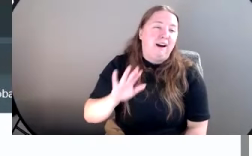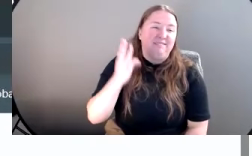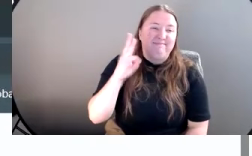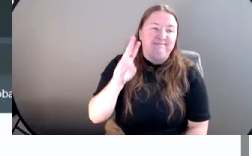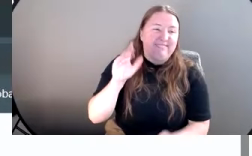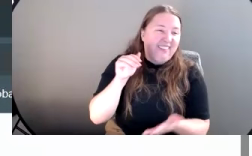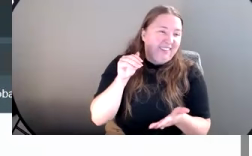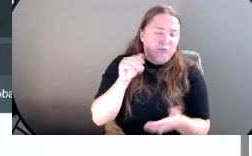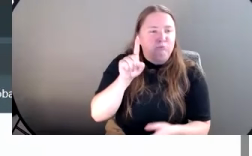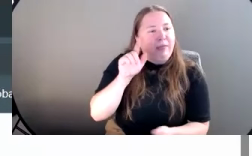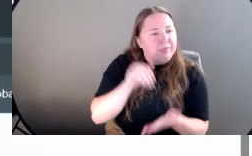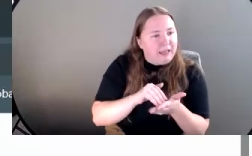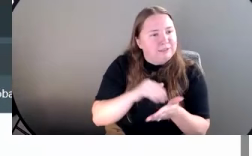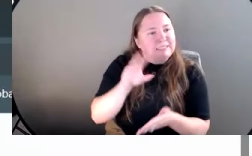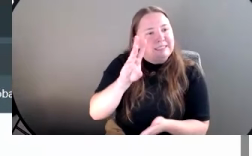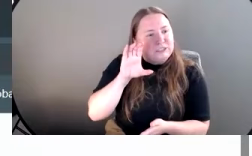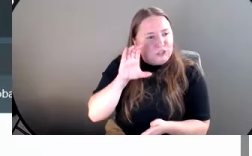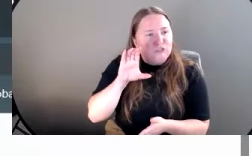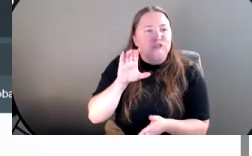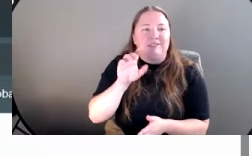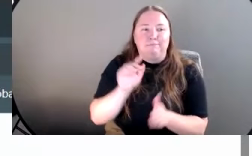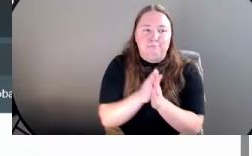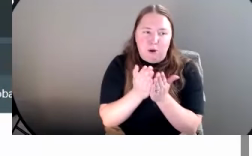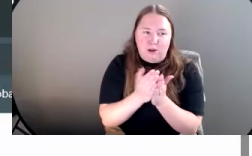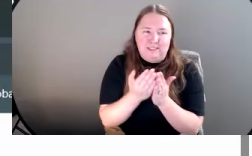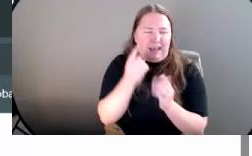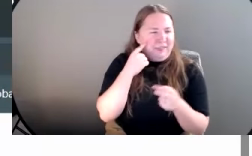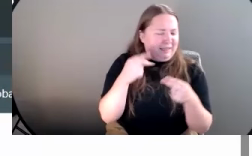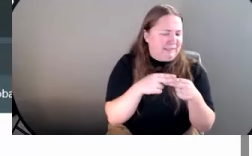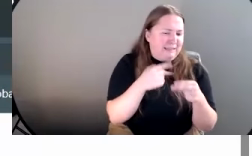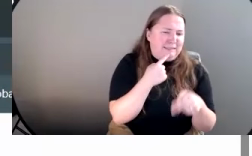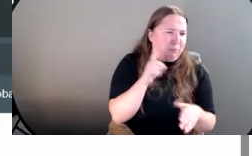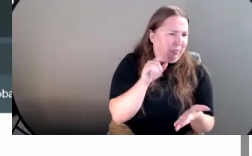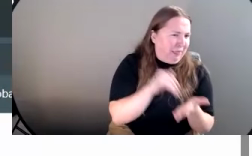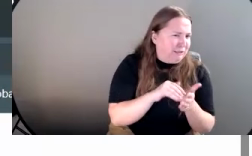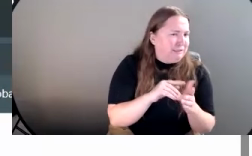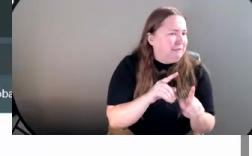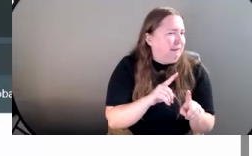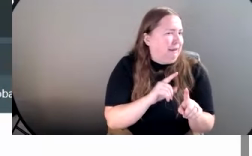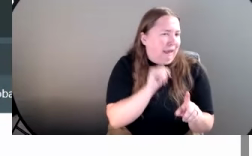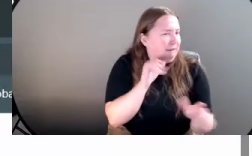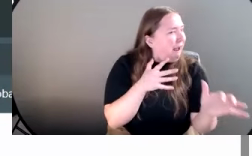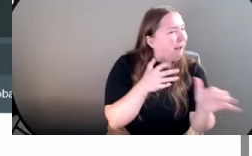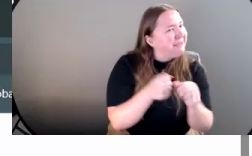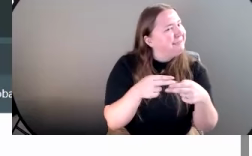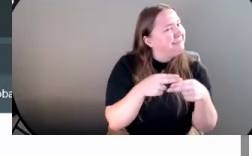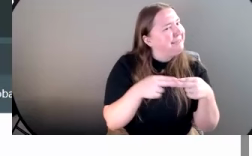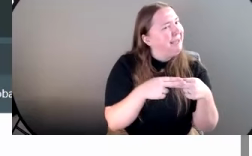So as I mentioned, I think the slide said 1,000. And we create I didn't update that slide. So it was created a few years ago.